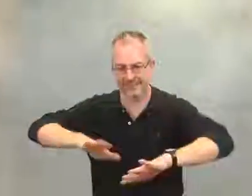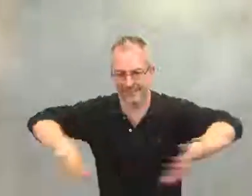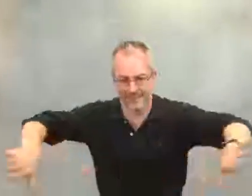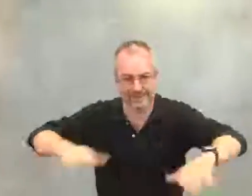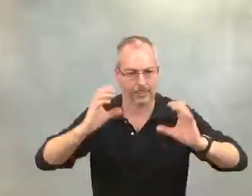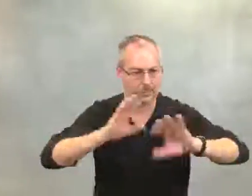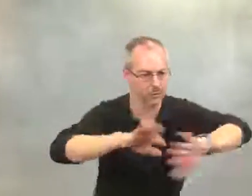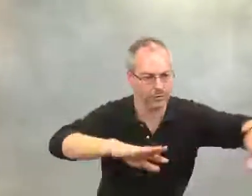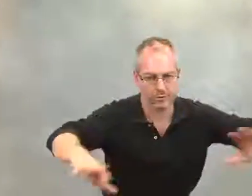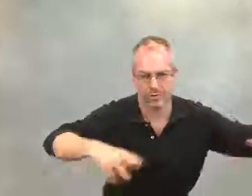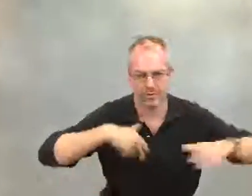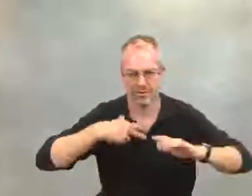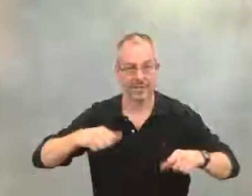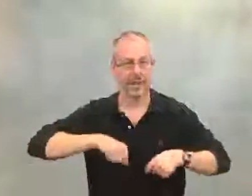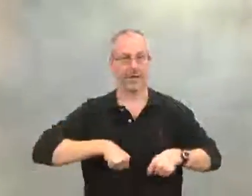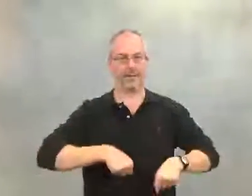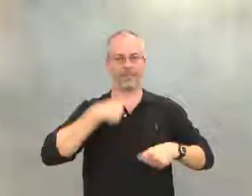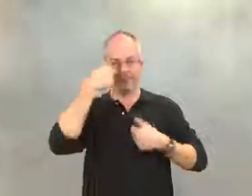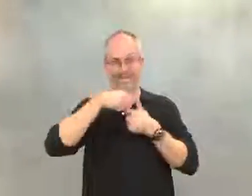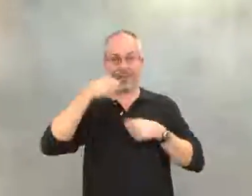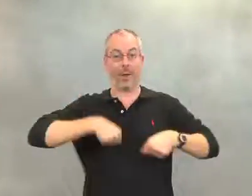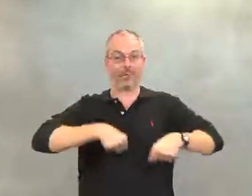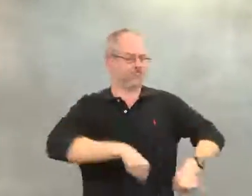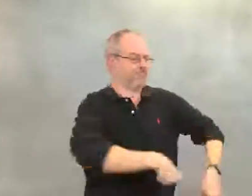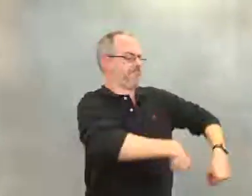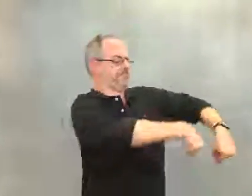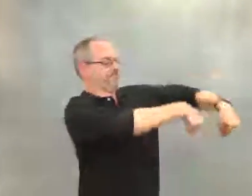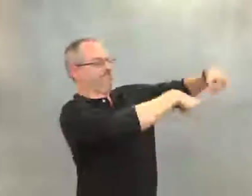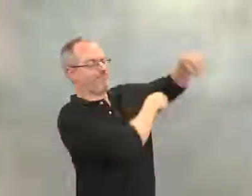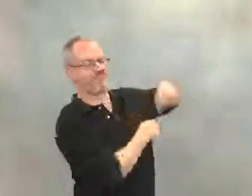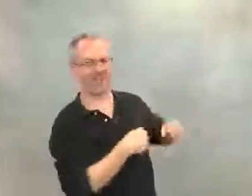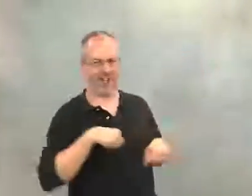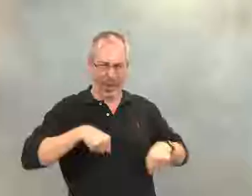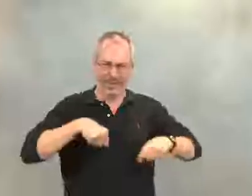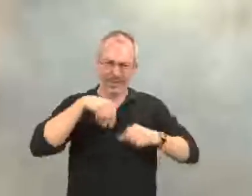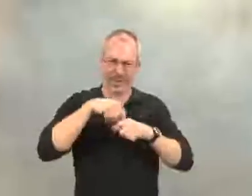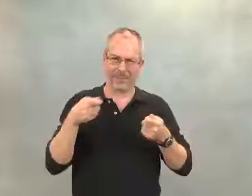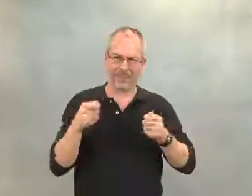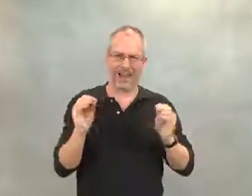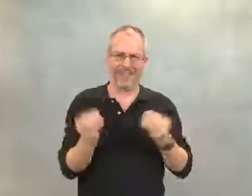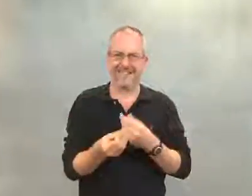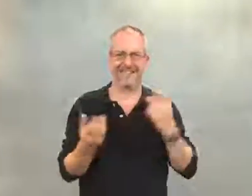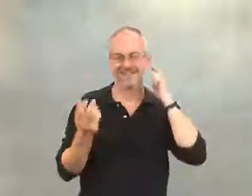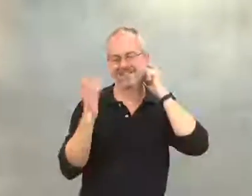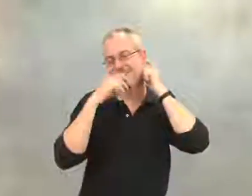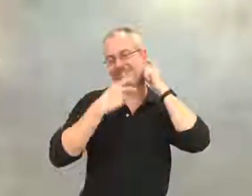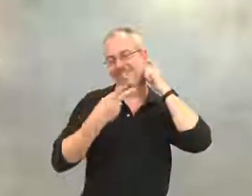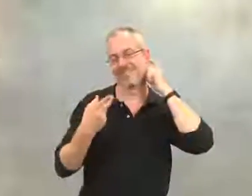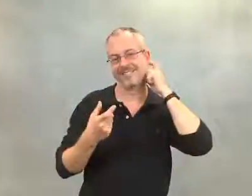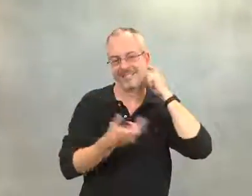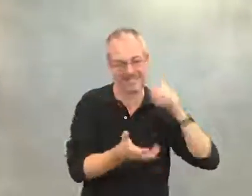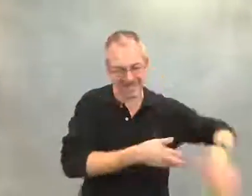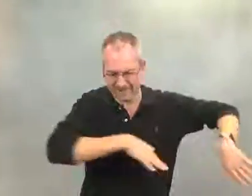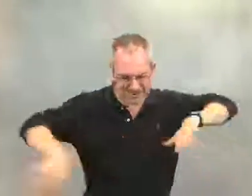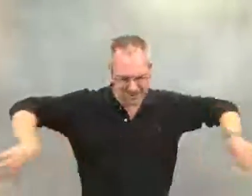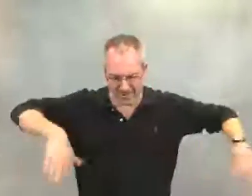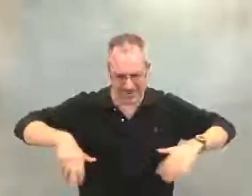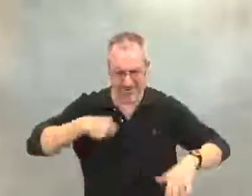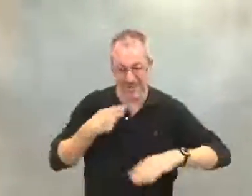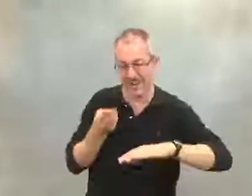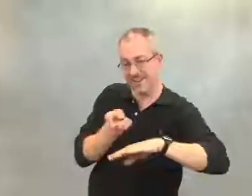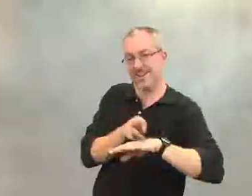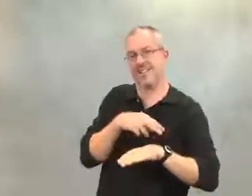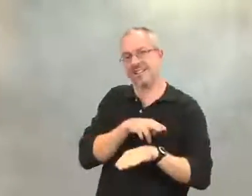They moved everything over, the computer,